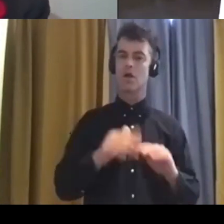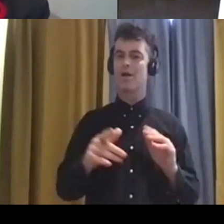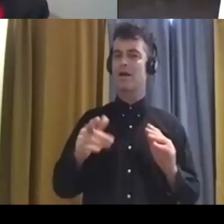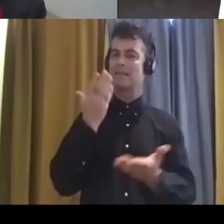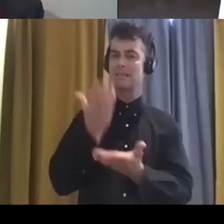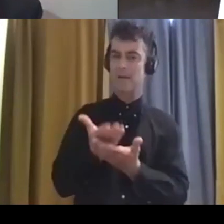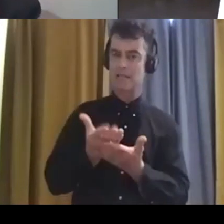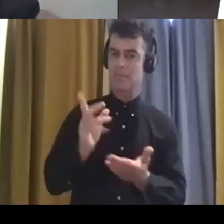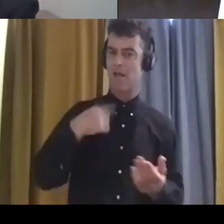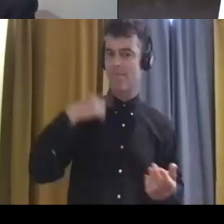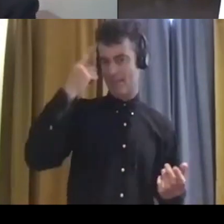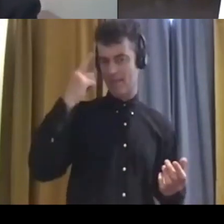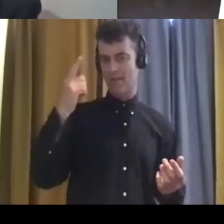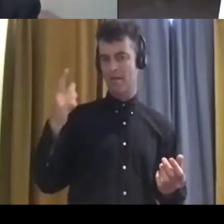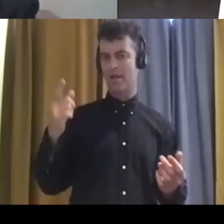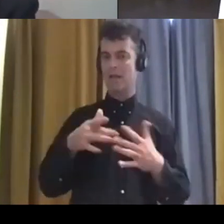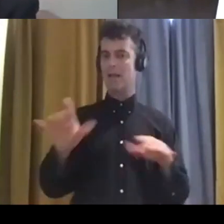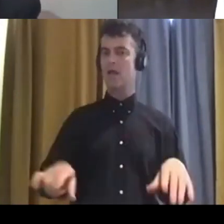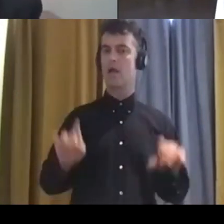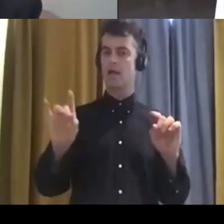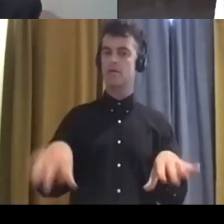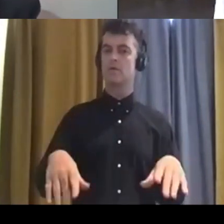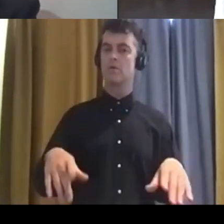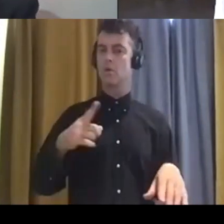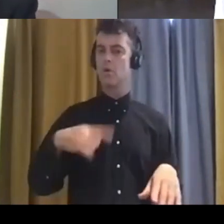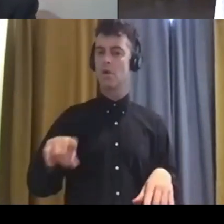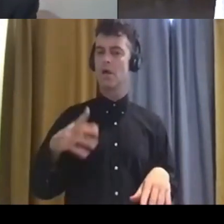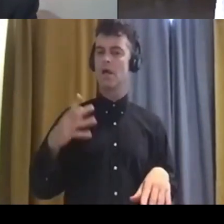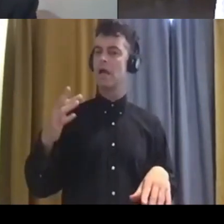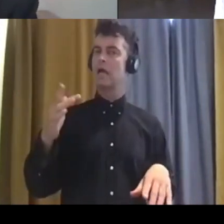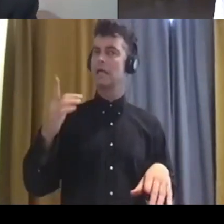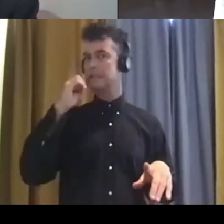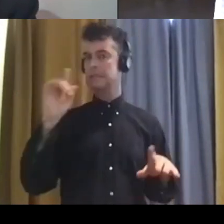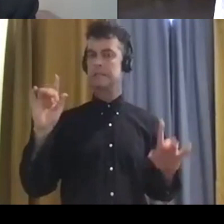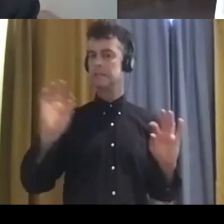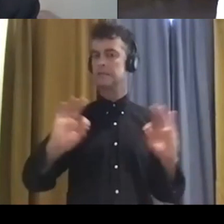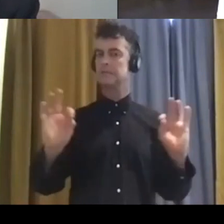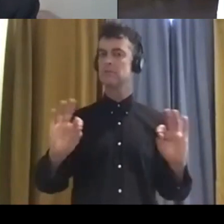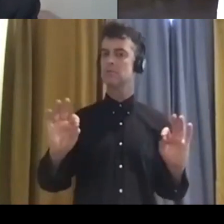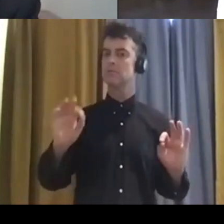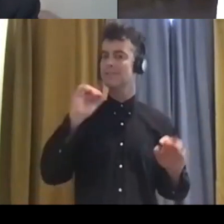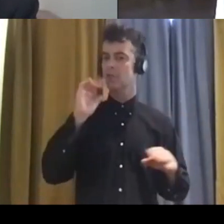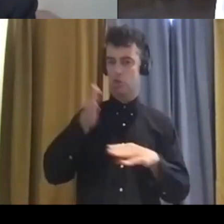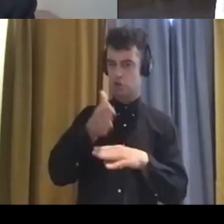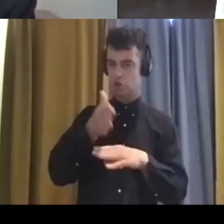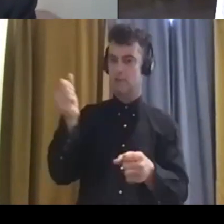but I think certainly in Australia we haven't seen or we've seen jobs created that are not